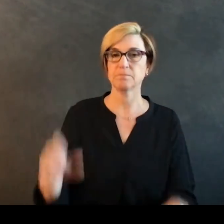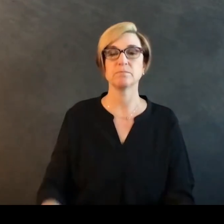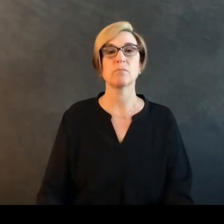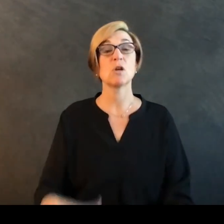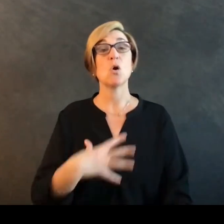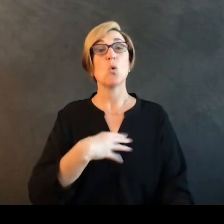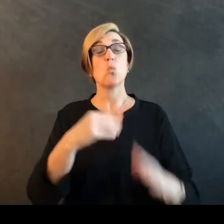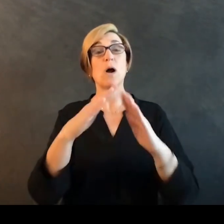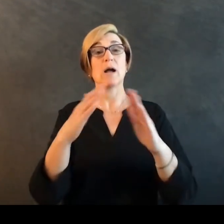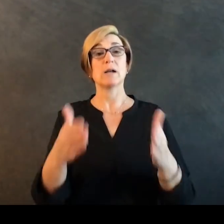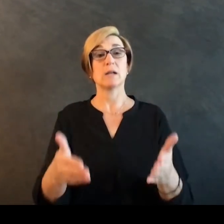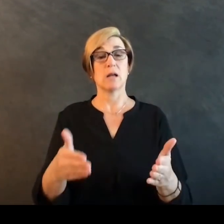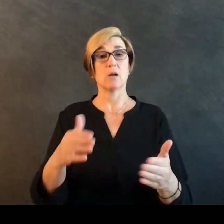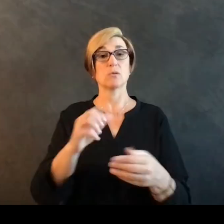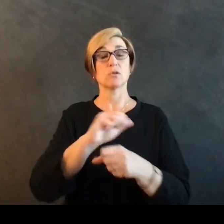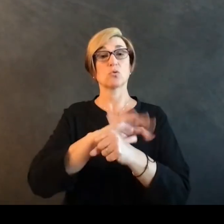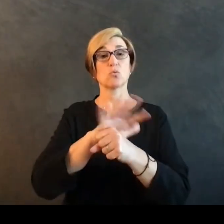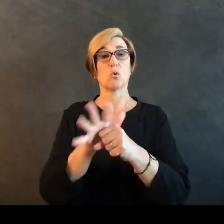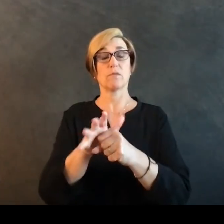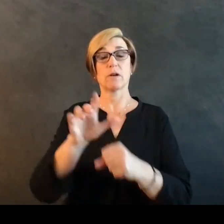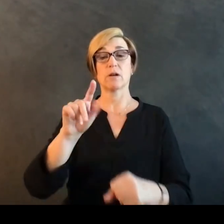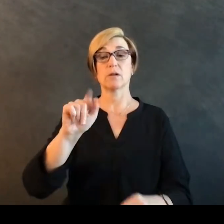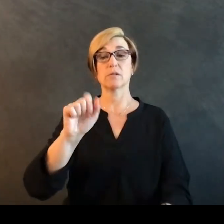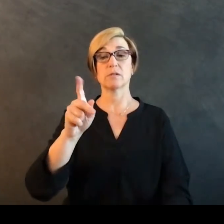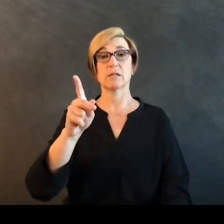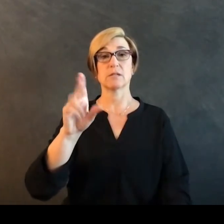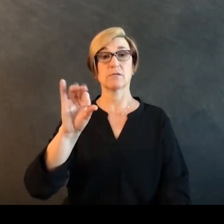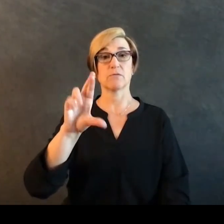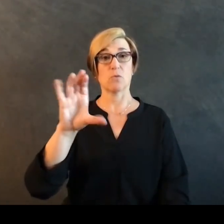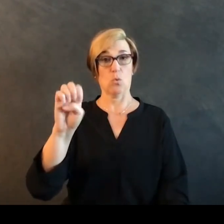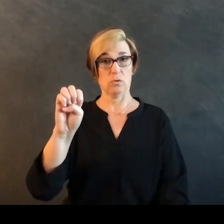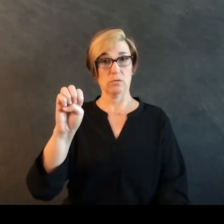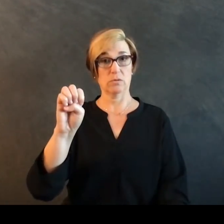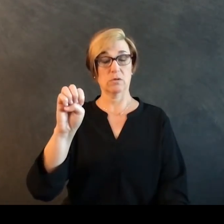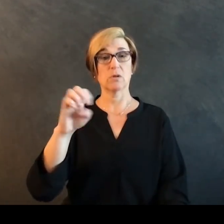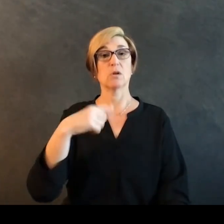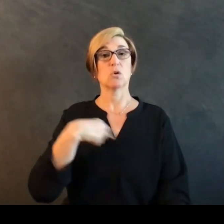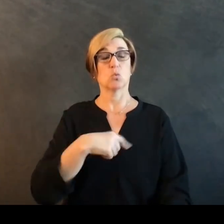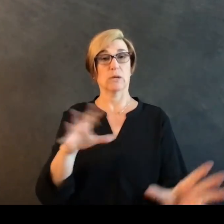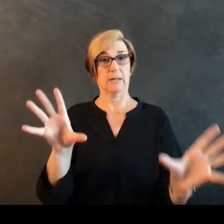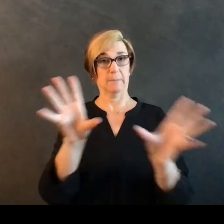met today but earlier in the day the president convened all the key elements